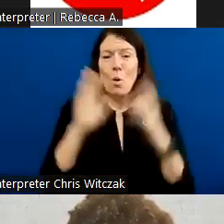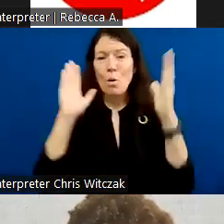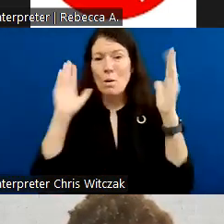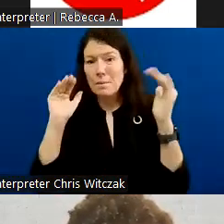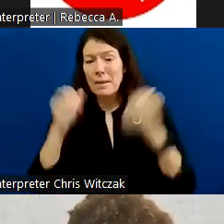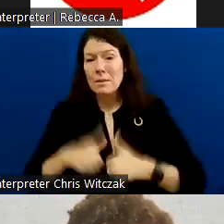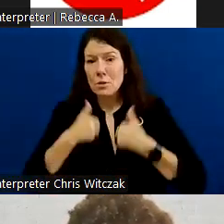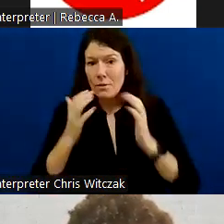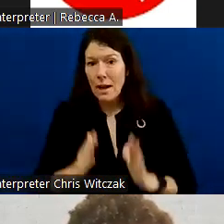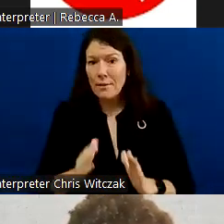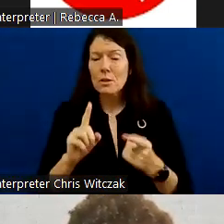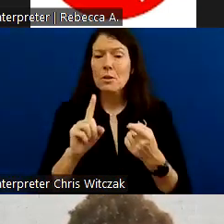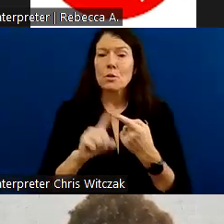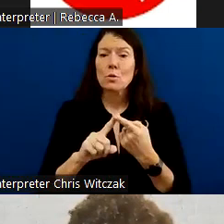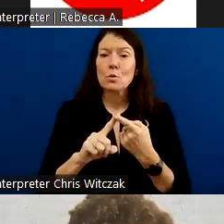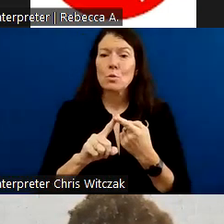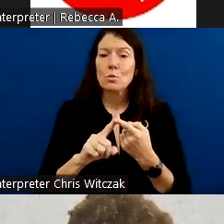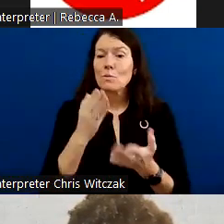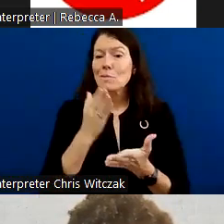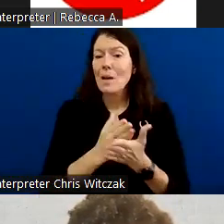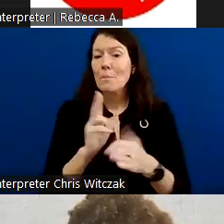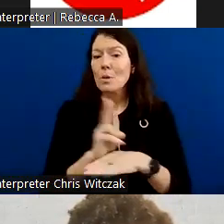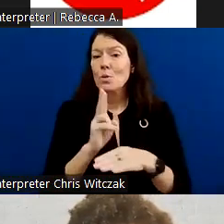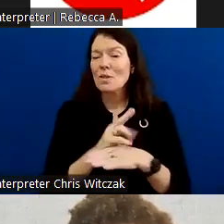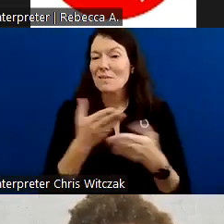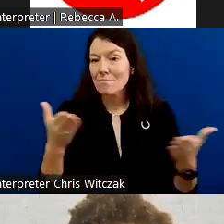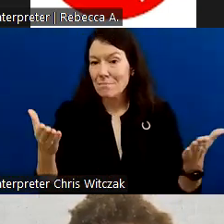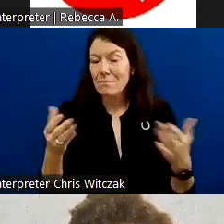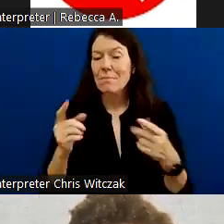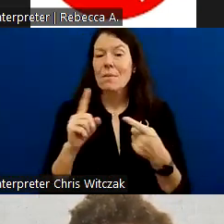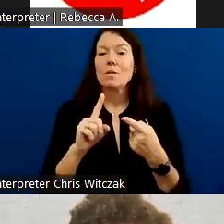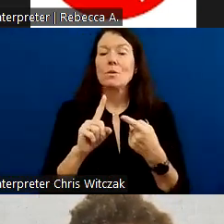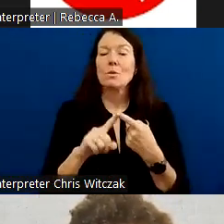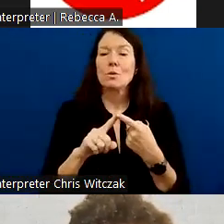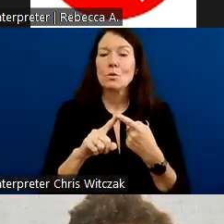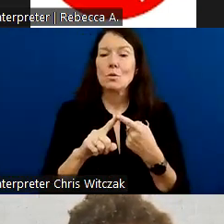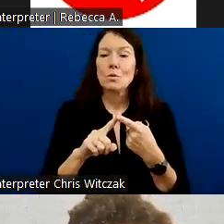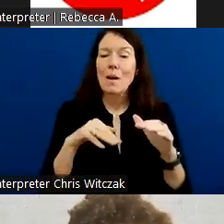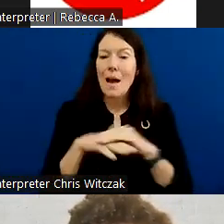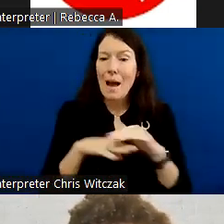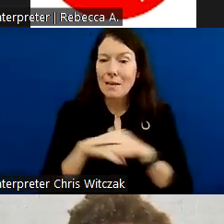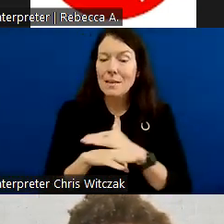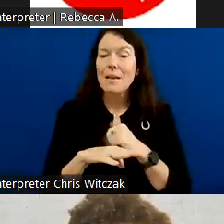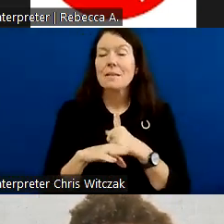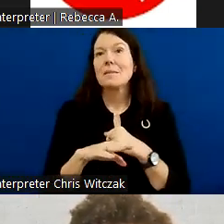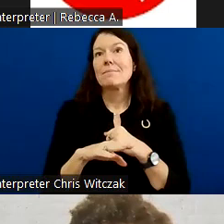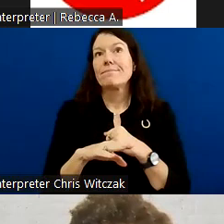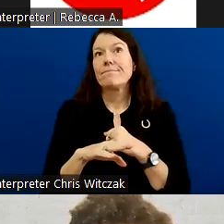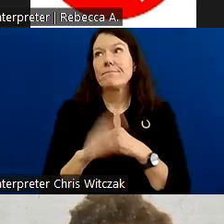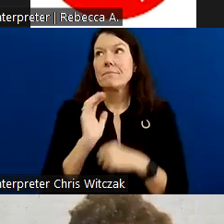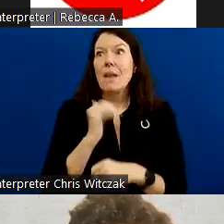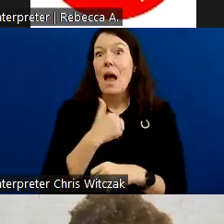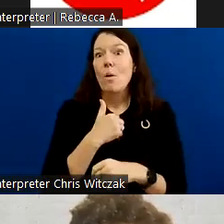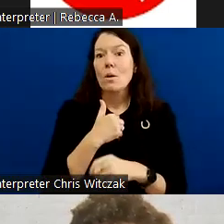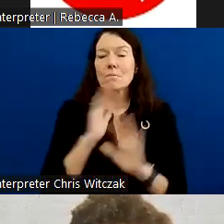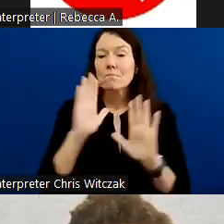to be able to stop using substances in order to be able to access are incredibly important